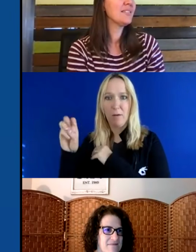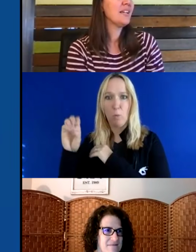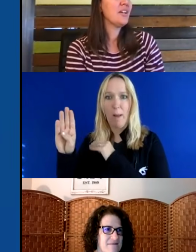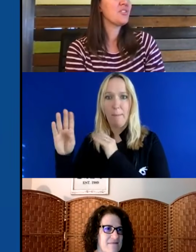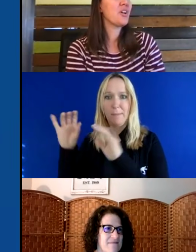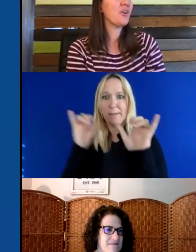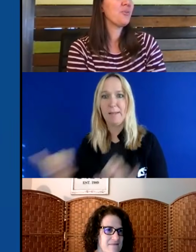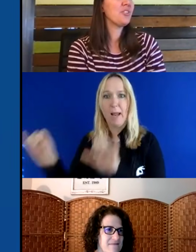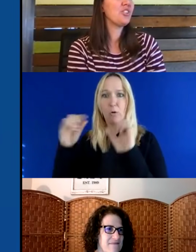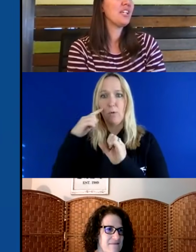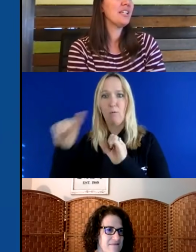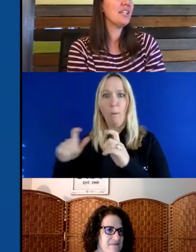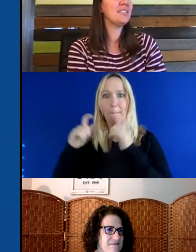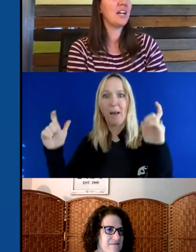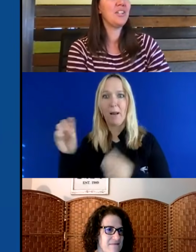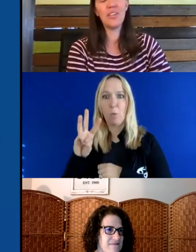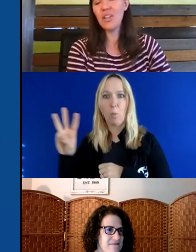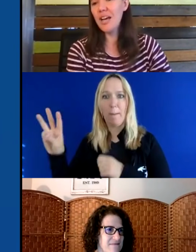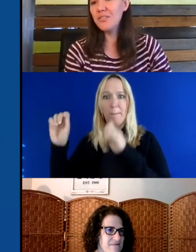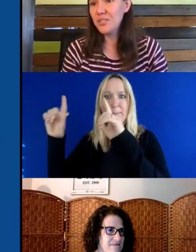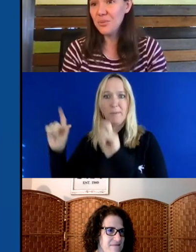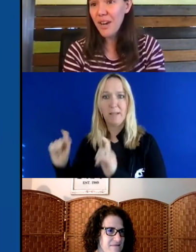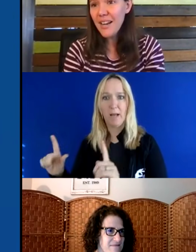So, she has done a lot of different writing